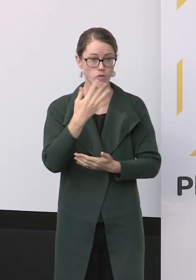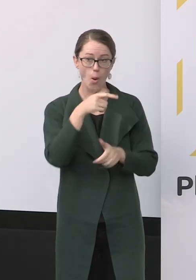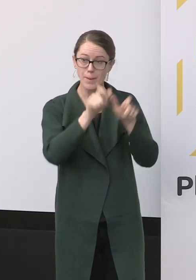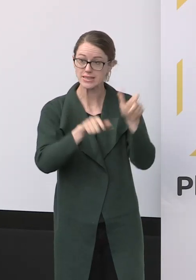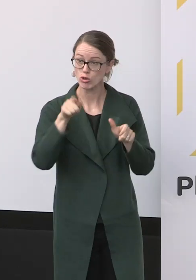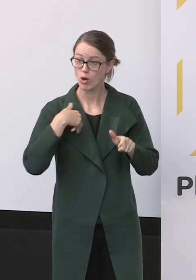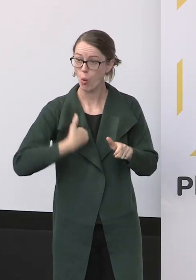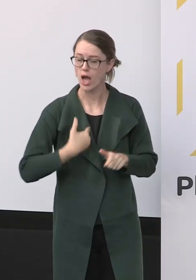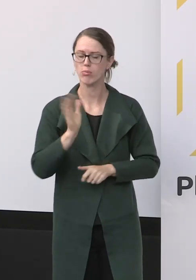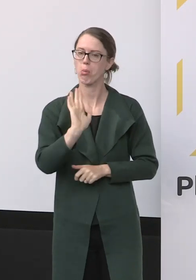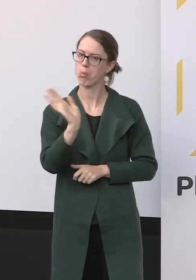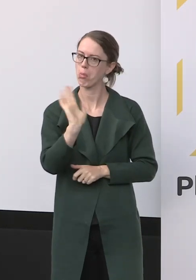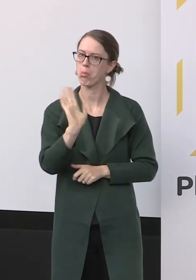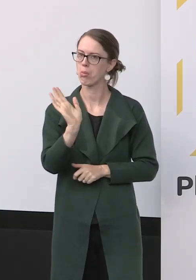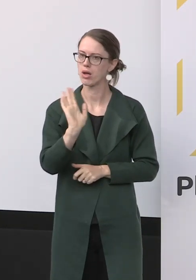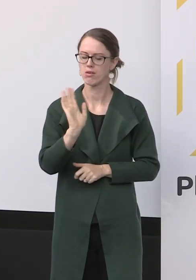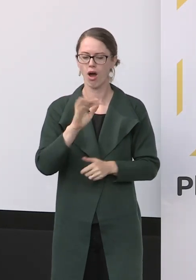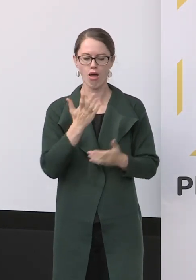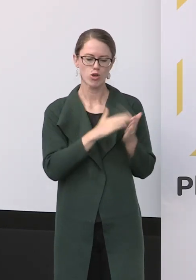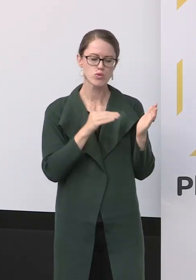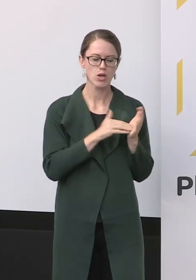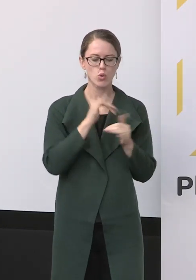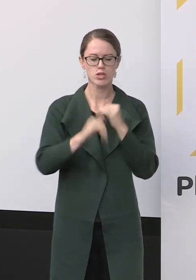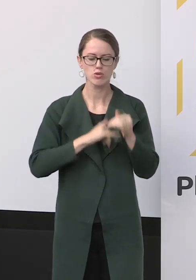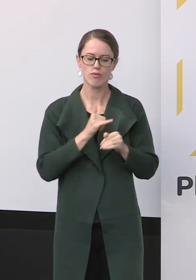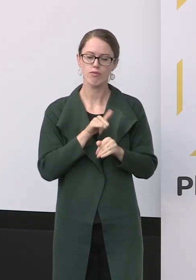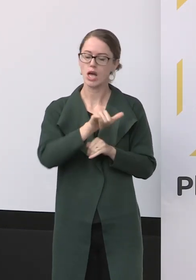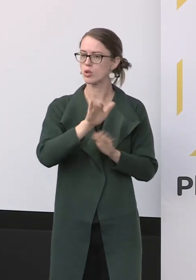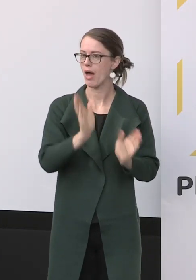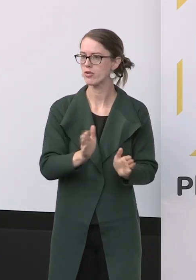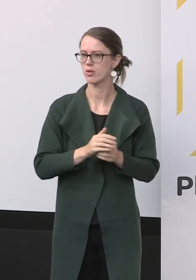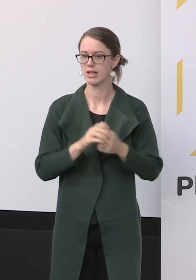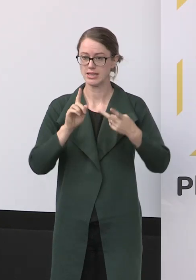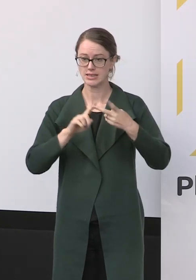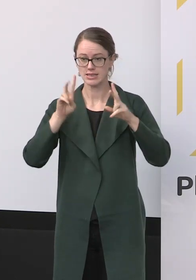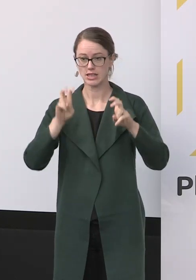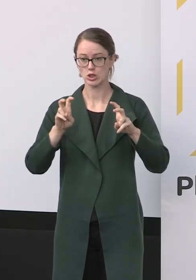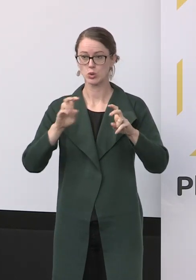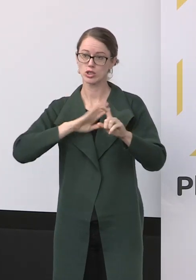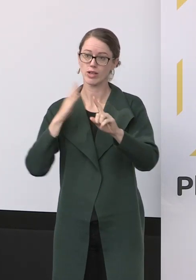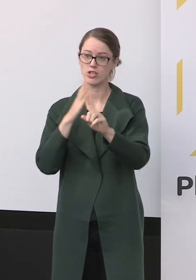when they're in the main cabin and dealing with passengers. So, not required on flights